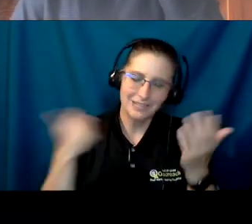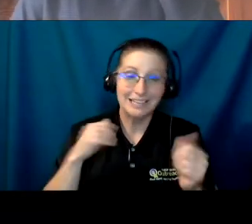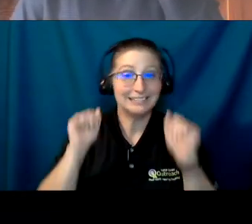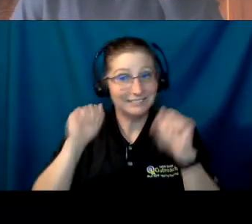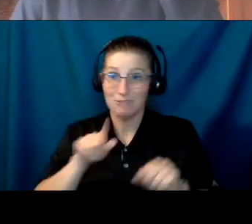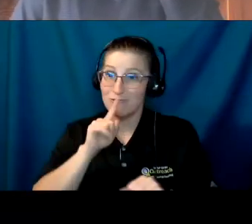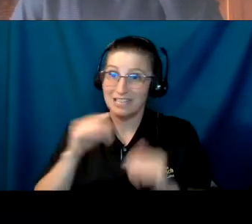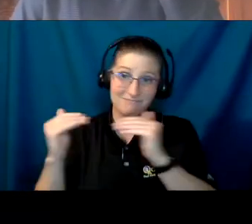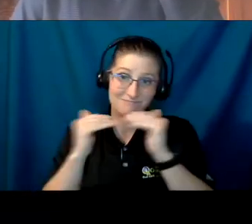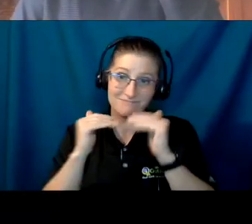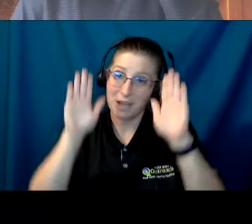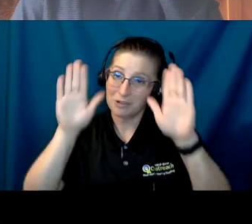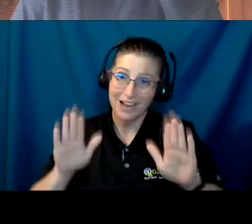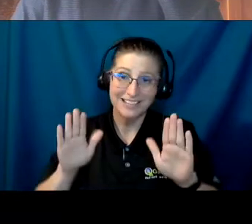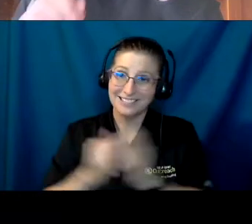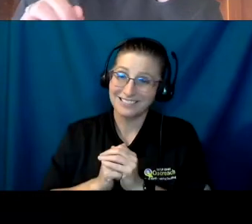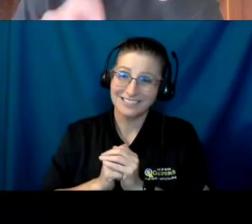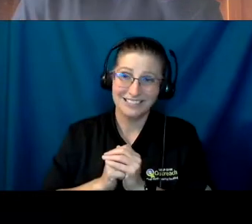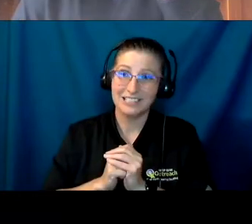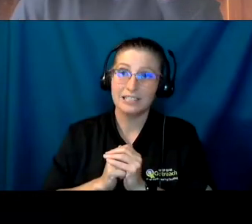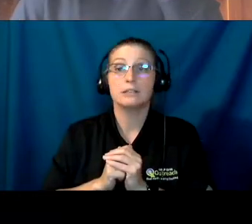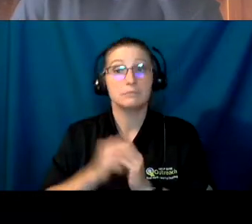peers can be and these relationships can be. And what I'll tell you is I talked to the